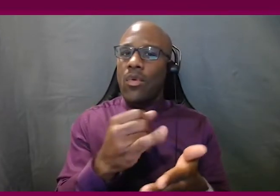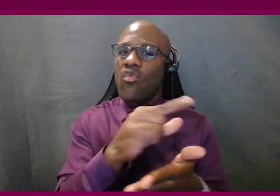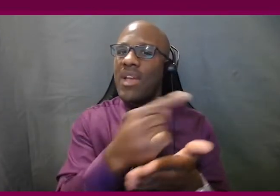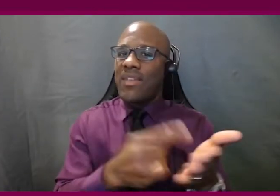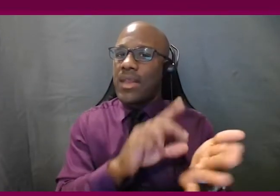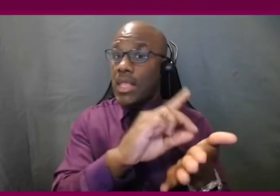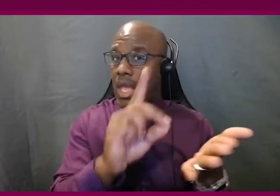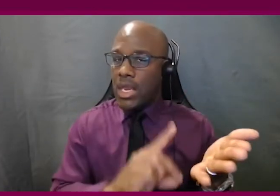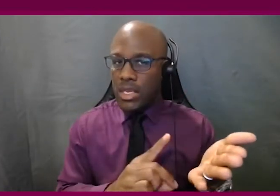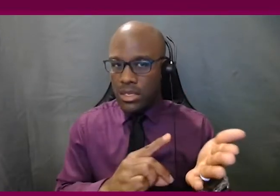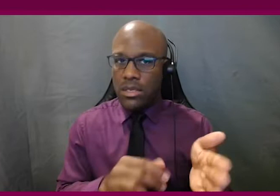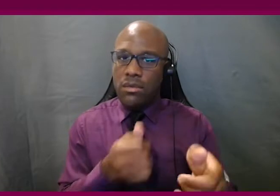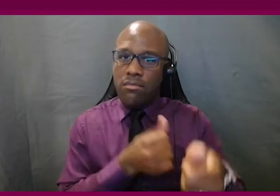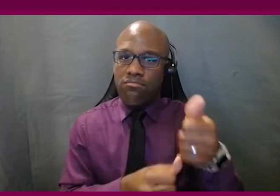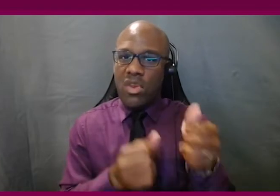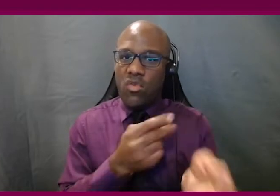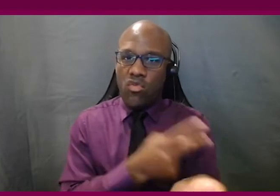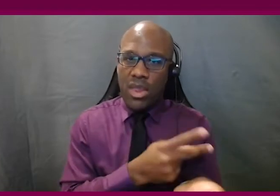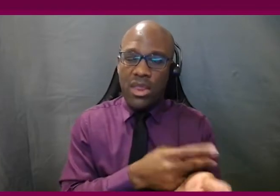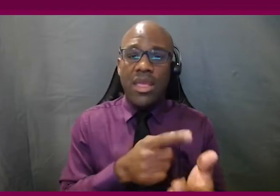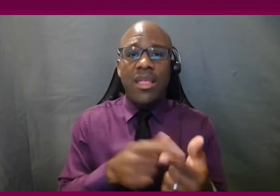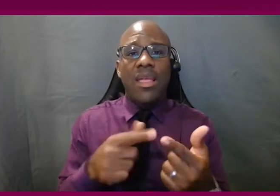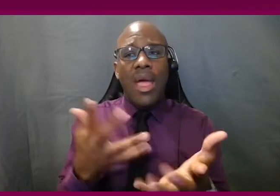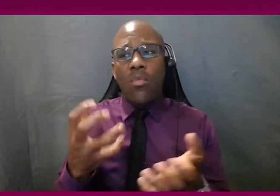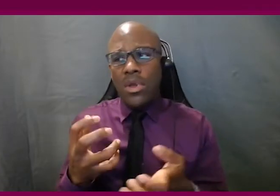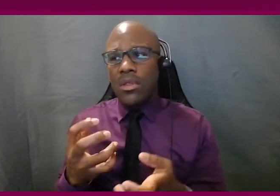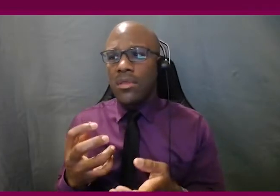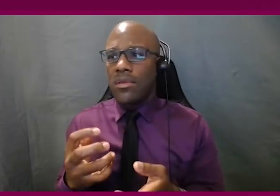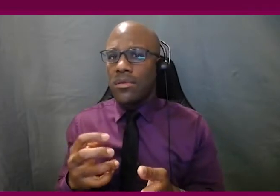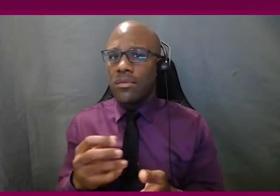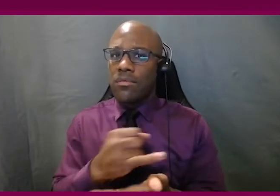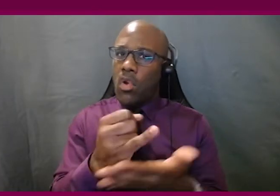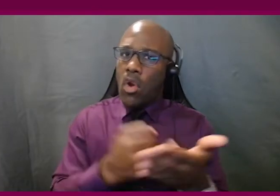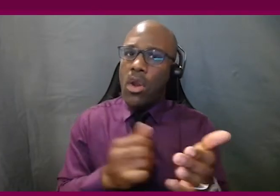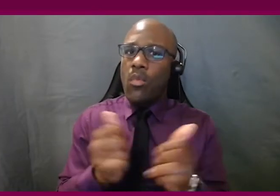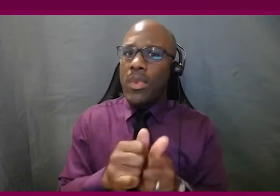So I found therapy as a career and thought that would be a good next step for me.